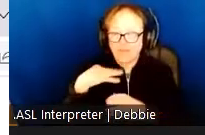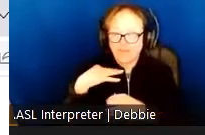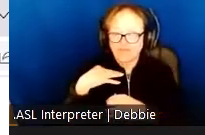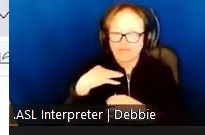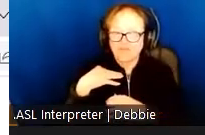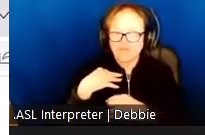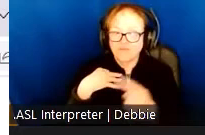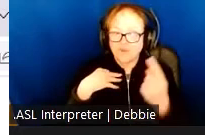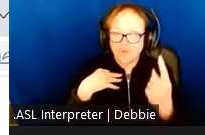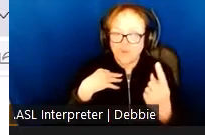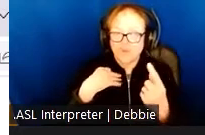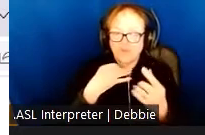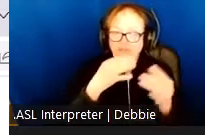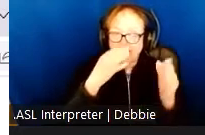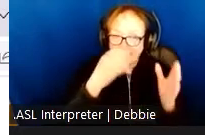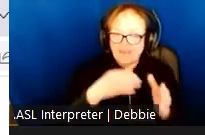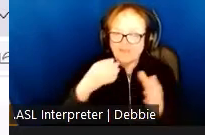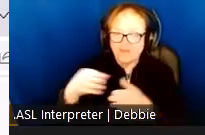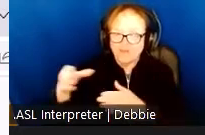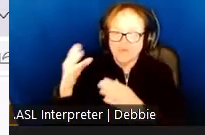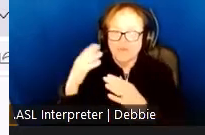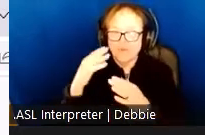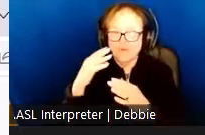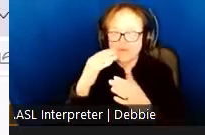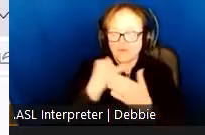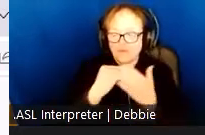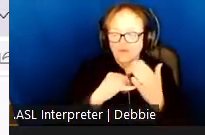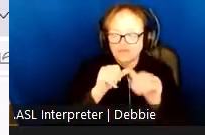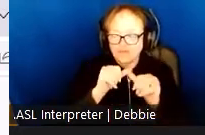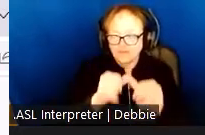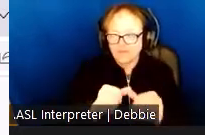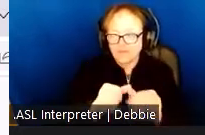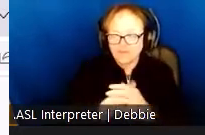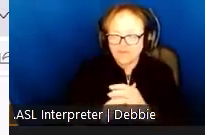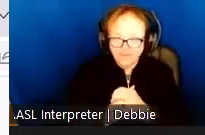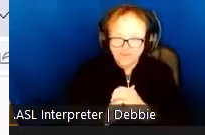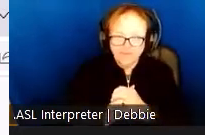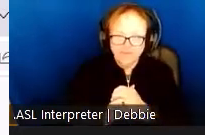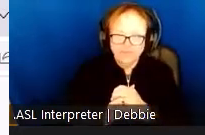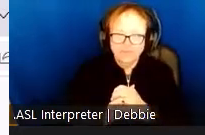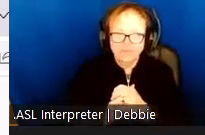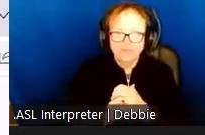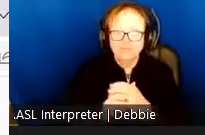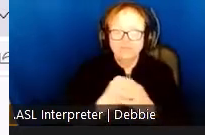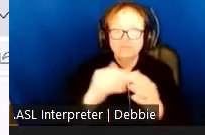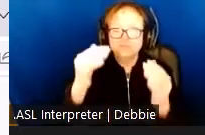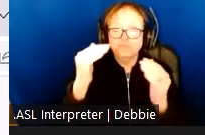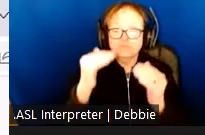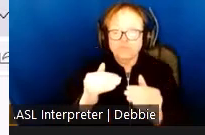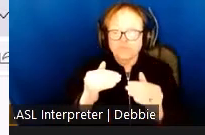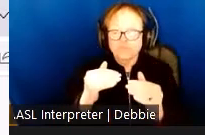Artist” to continue. On the next page, enter your information and